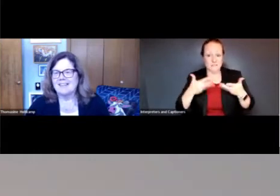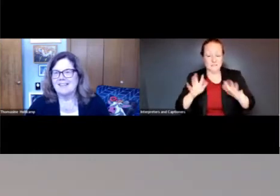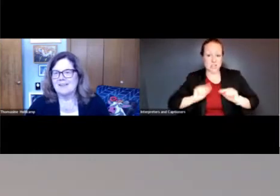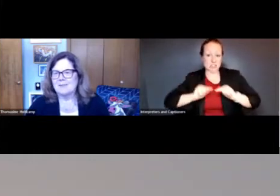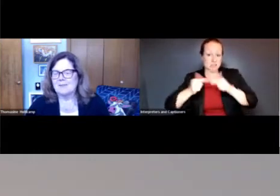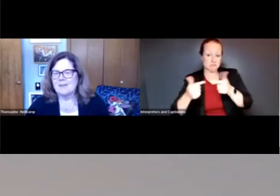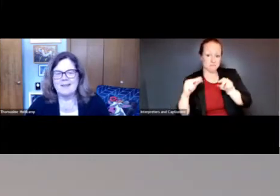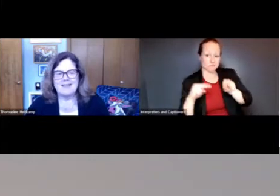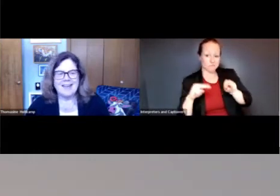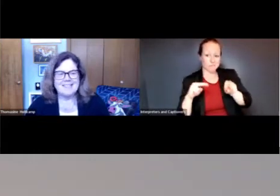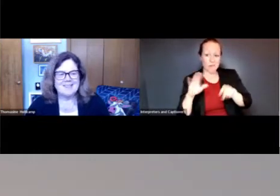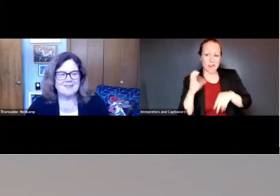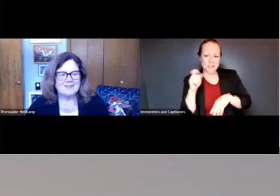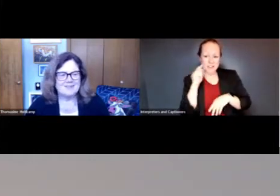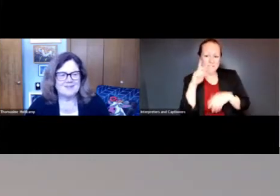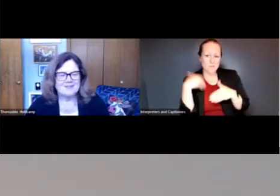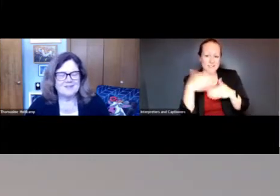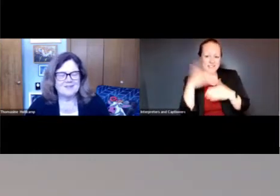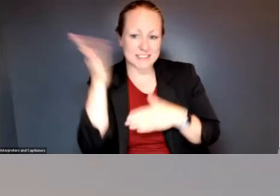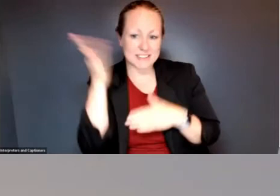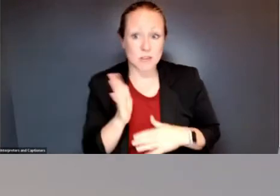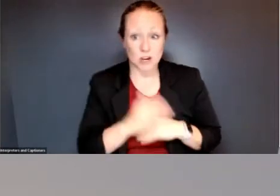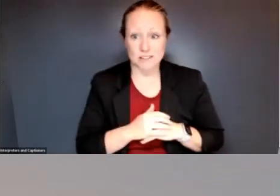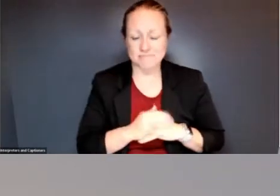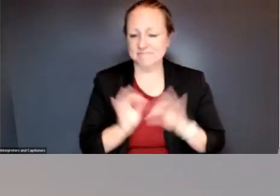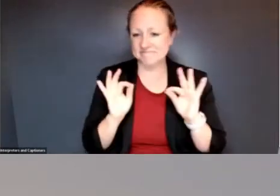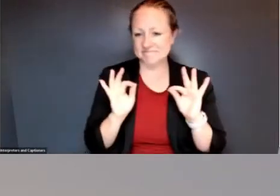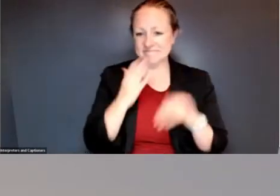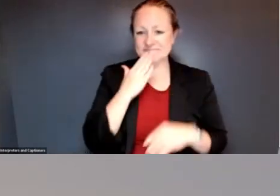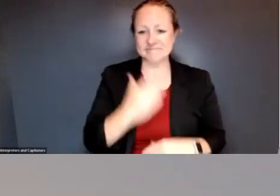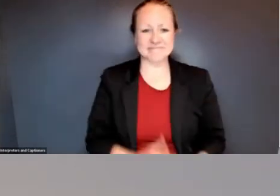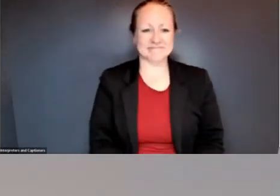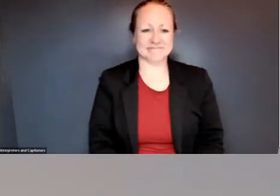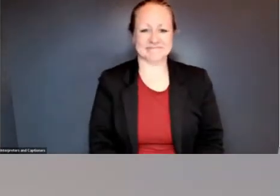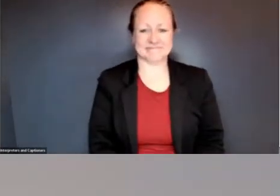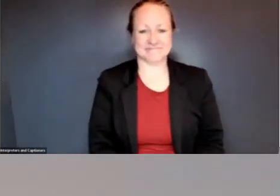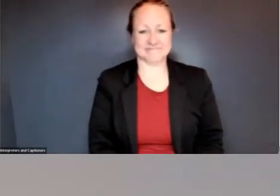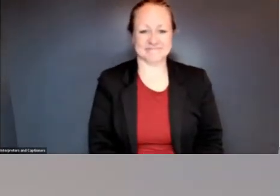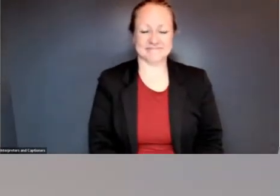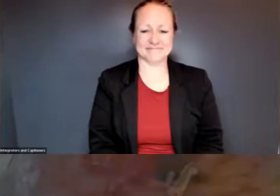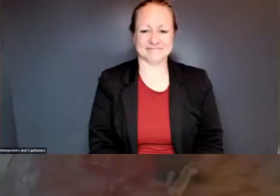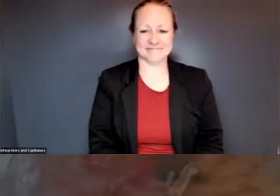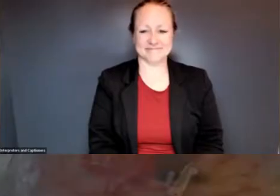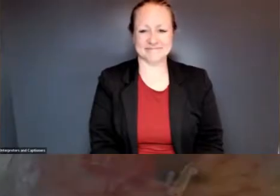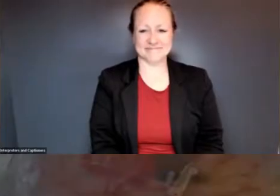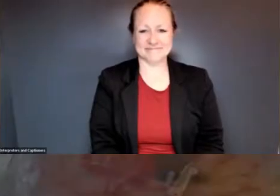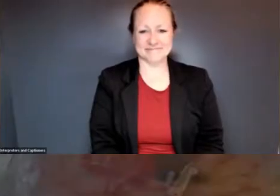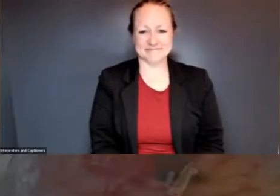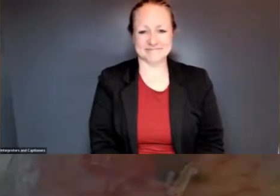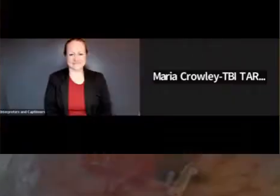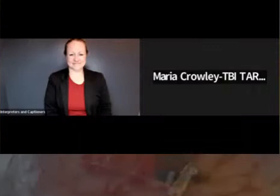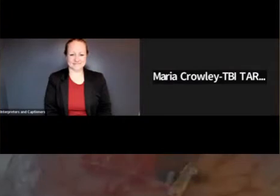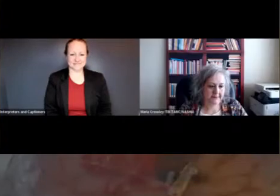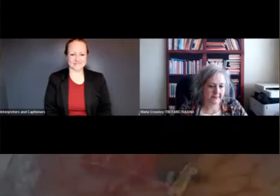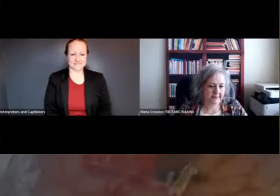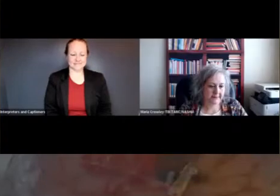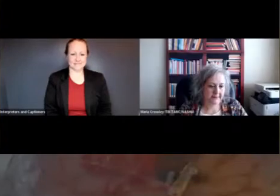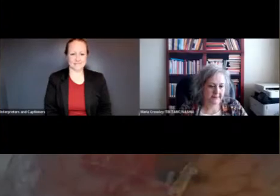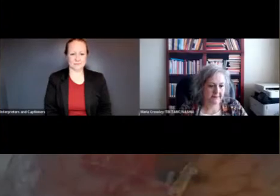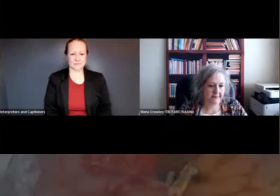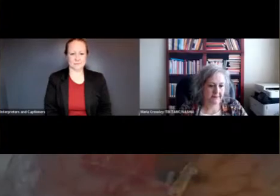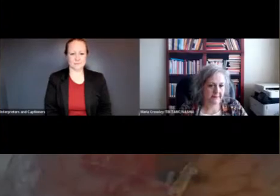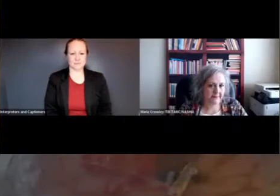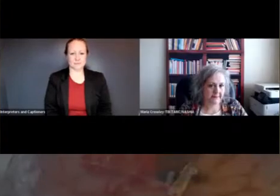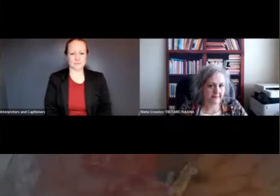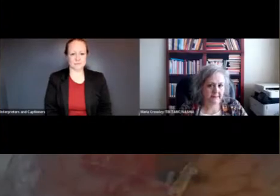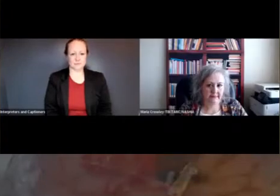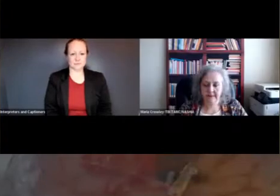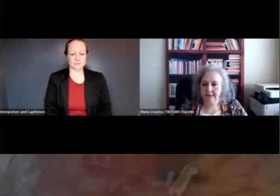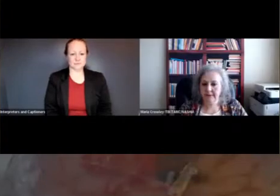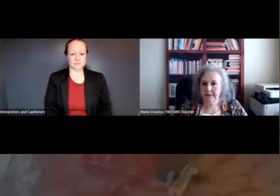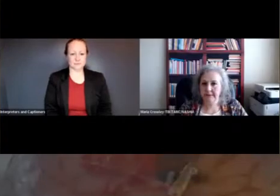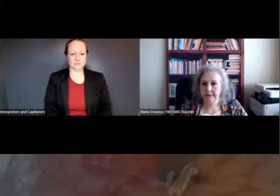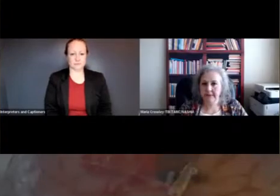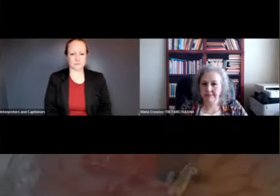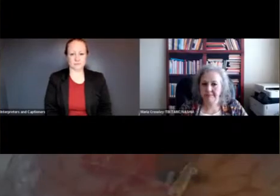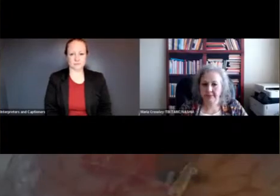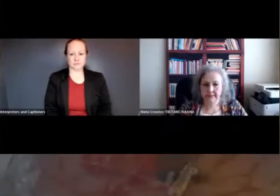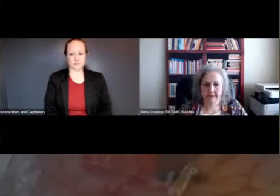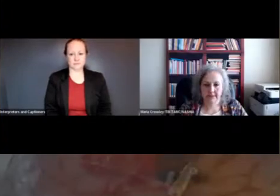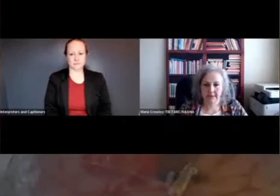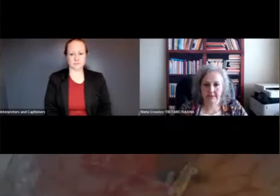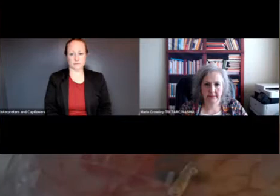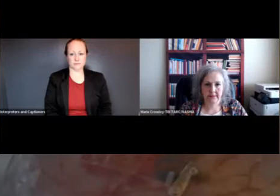That'd be great. Thanks. Maria,